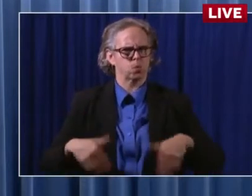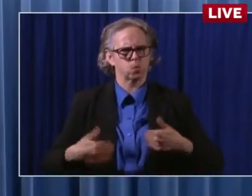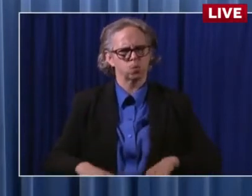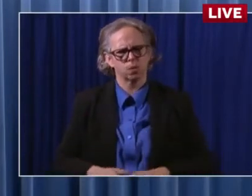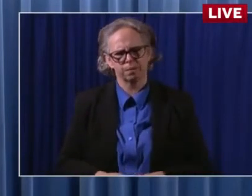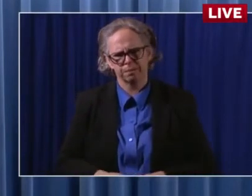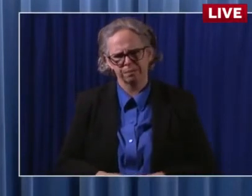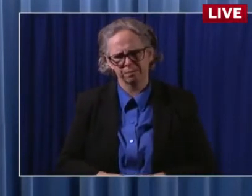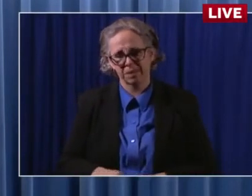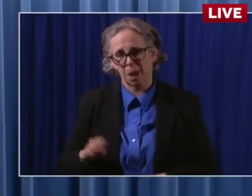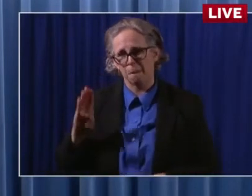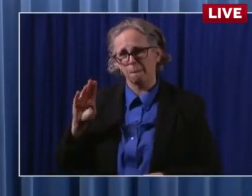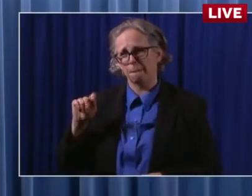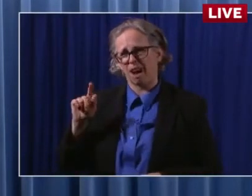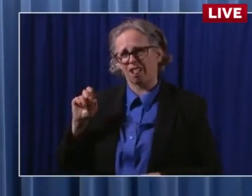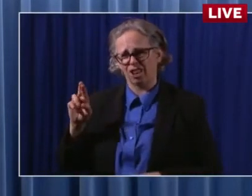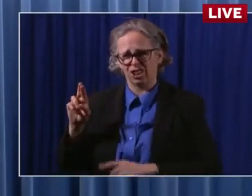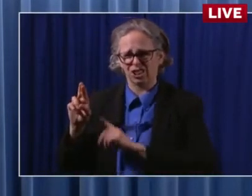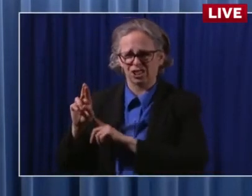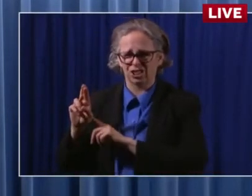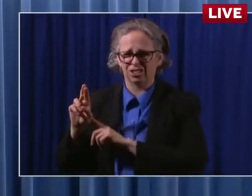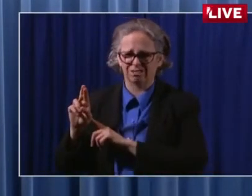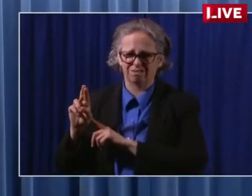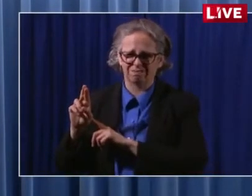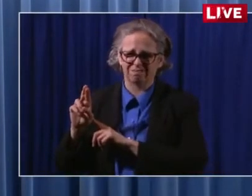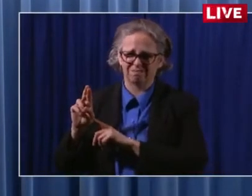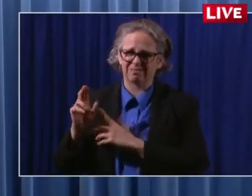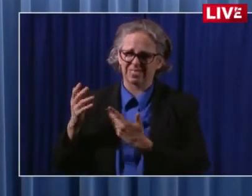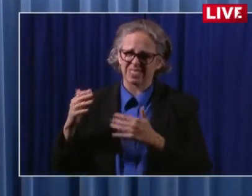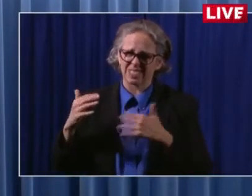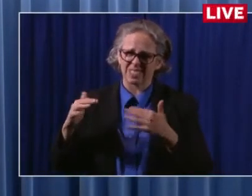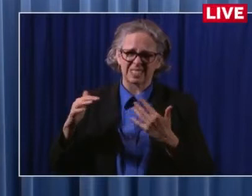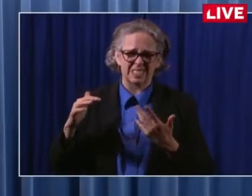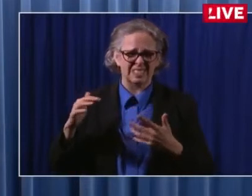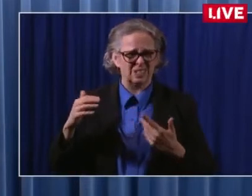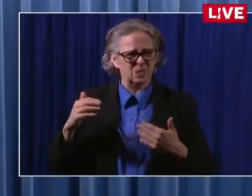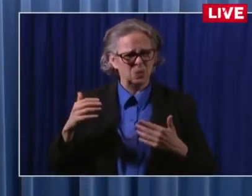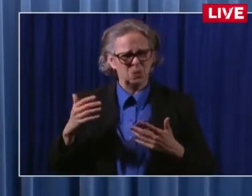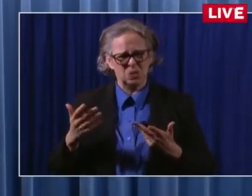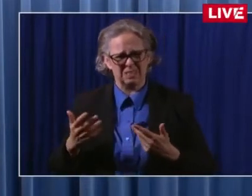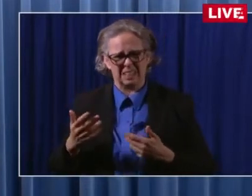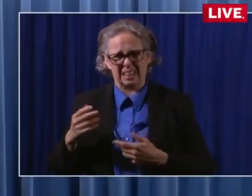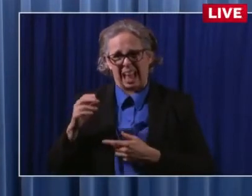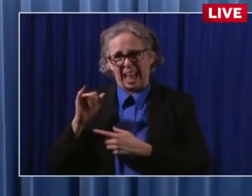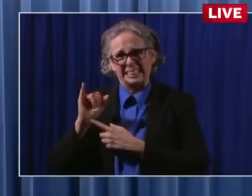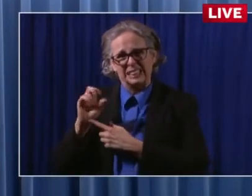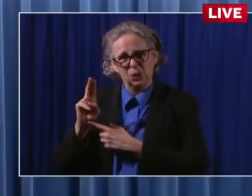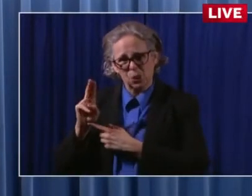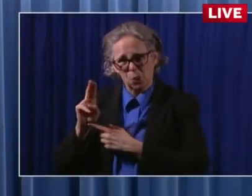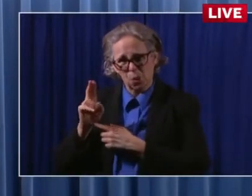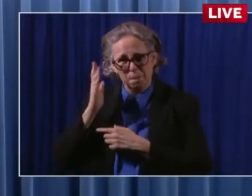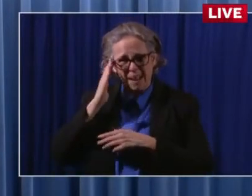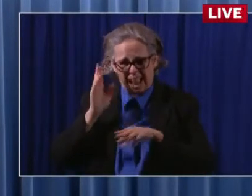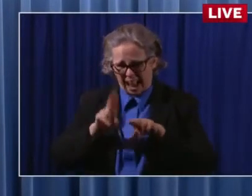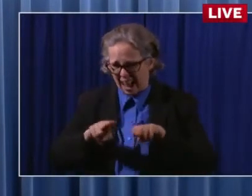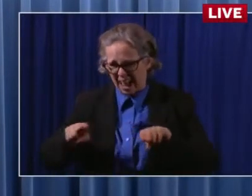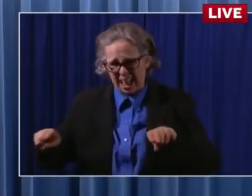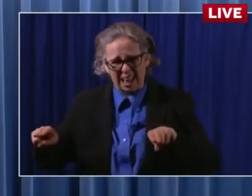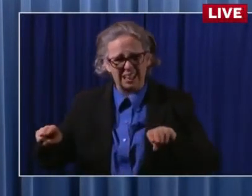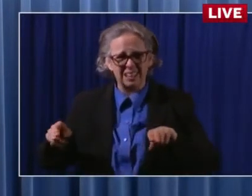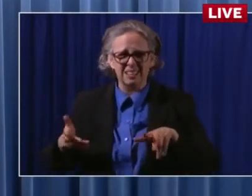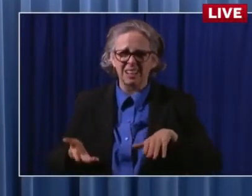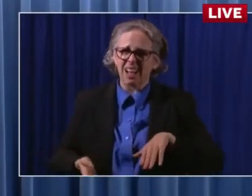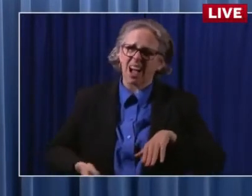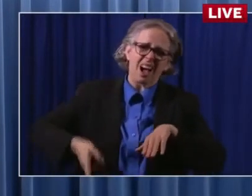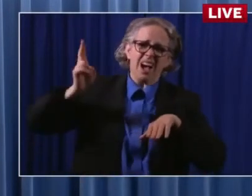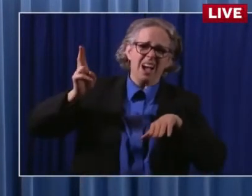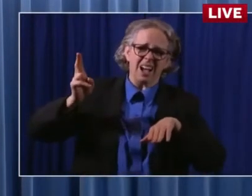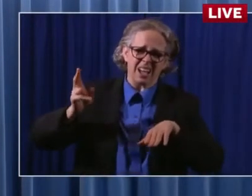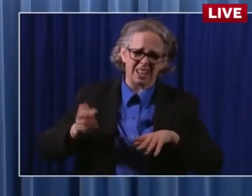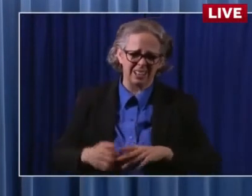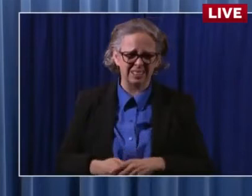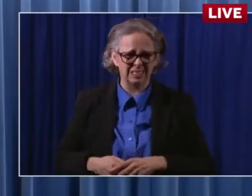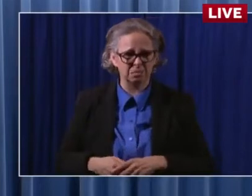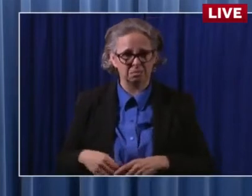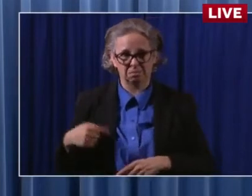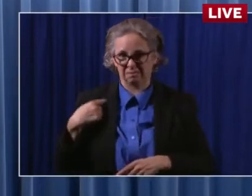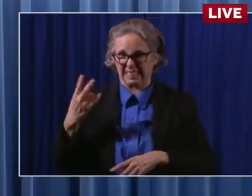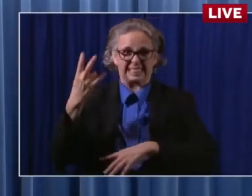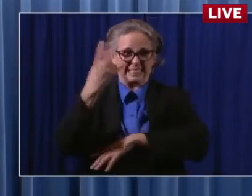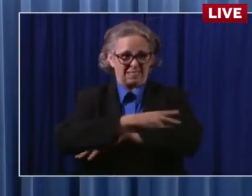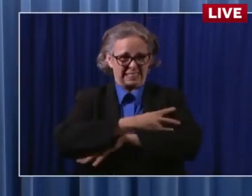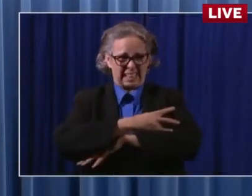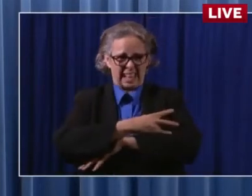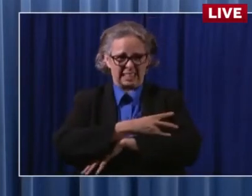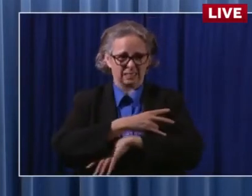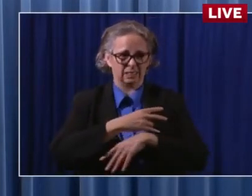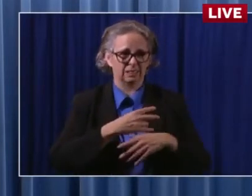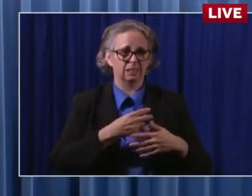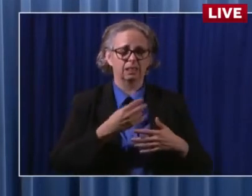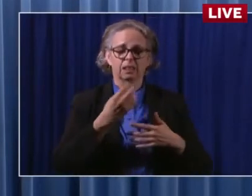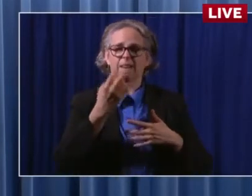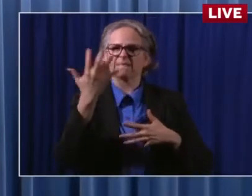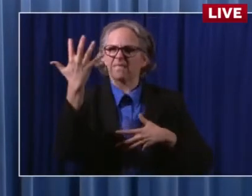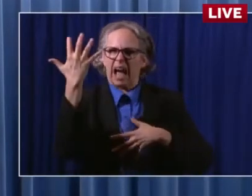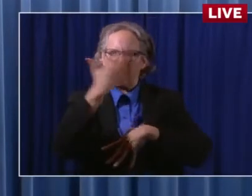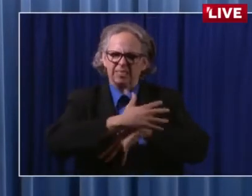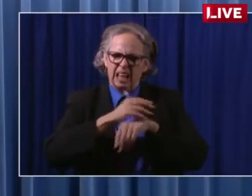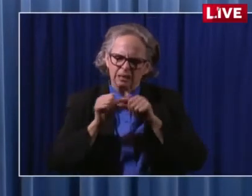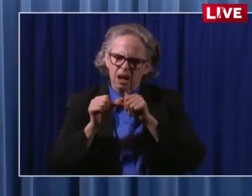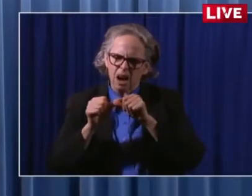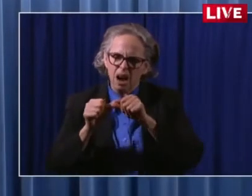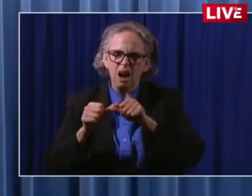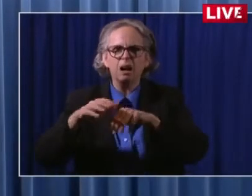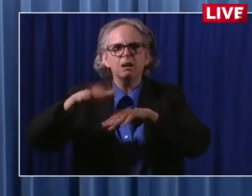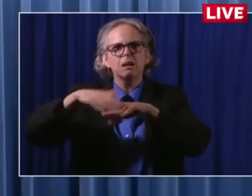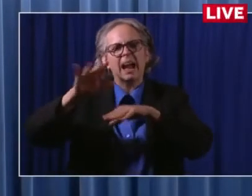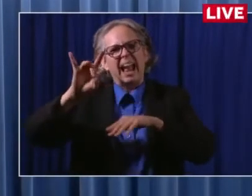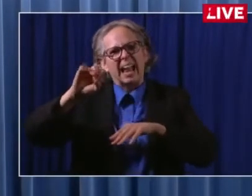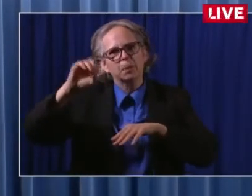AGAIN, AS EVERY COUNTY IN THAT REGION DID, BUTLER ALSO HIT A NEW THRESHOLD FOR THE OVERALL UTILIZATION RATE FOR REGIONAL INTENSIVE CARE UNIT BEDS, WHICH EXCEEDED 80% DURING FIVE OF THE